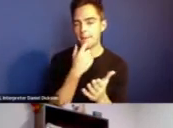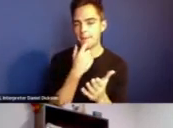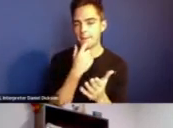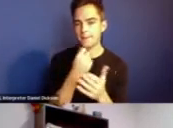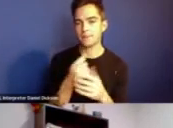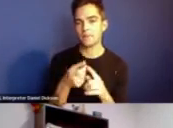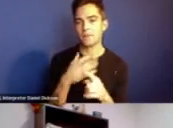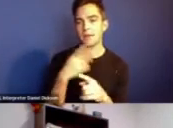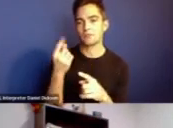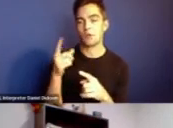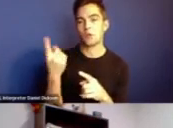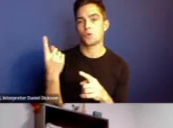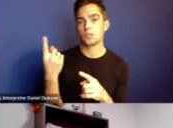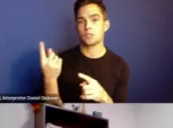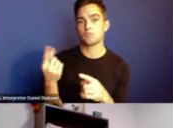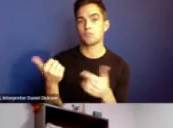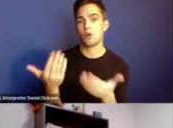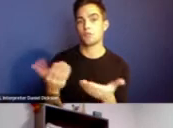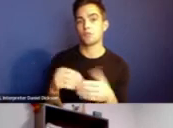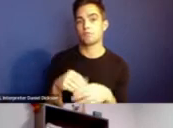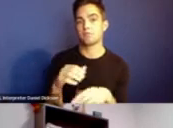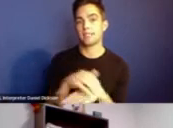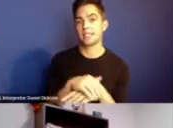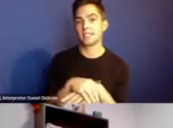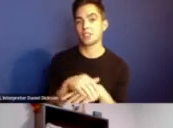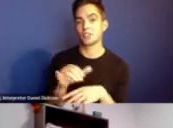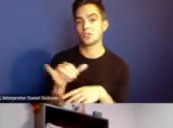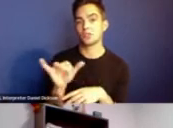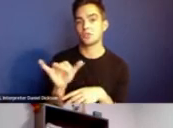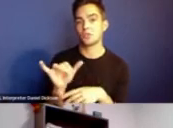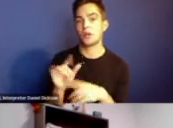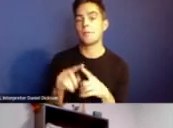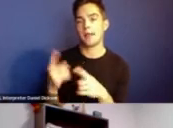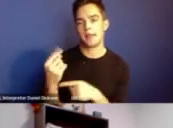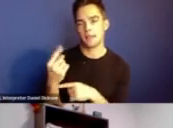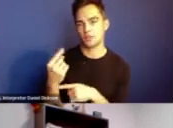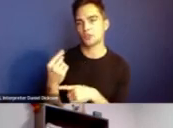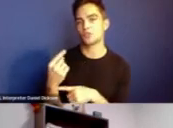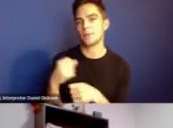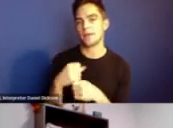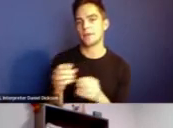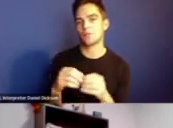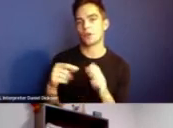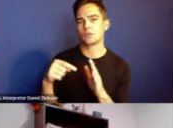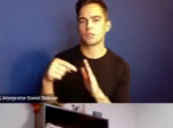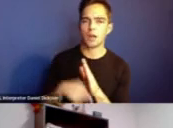knowledge, it's only been offered in English as well. But last year, we made it more comprehensive, we included SAM